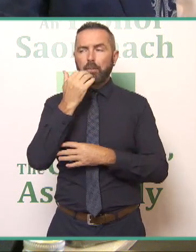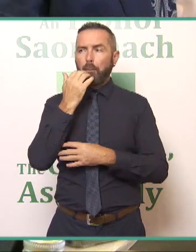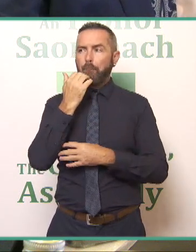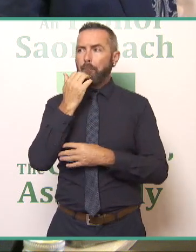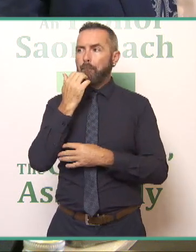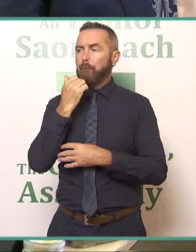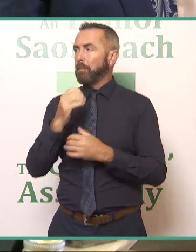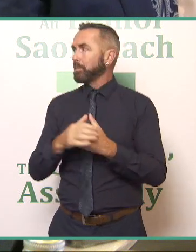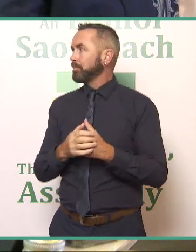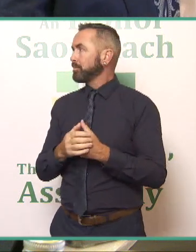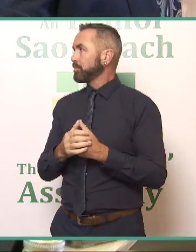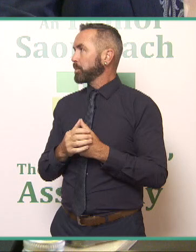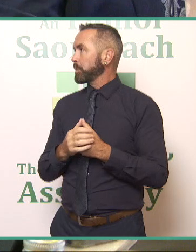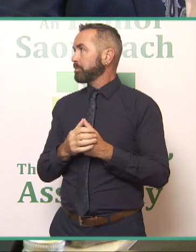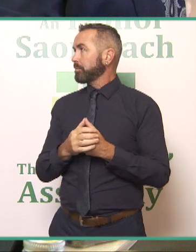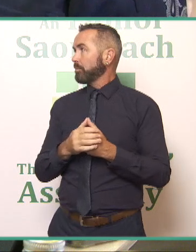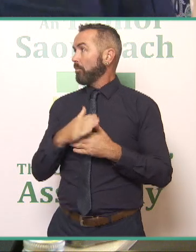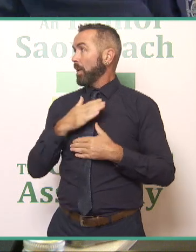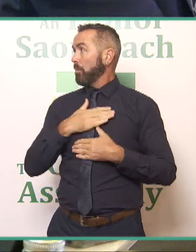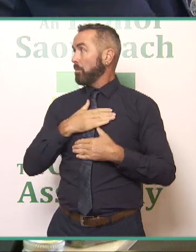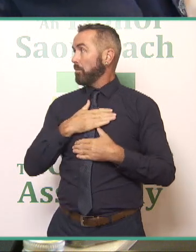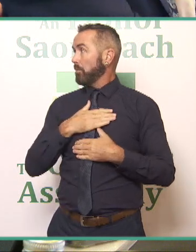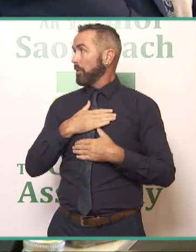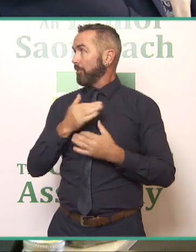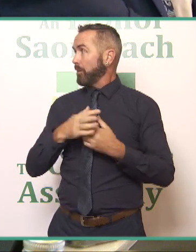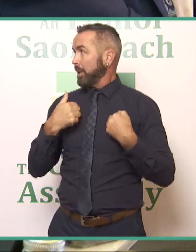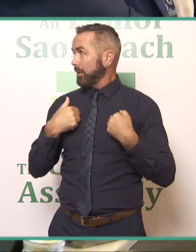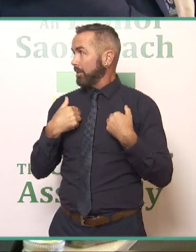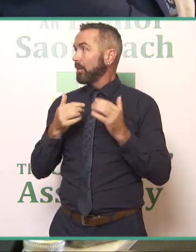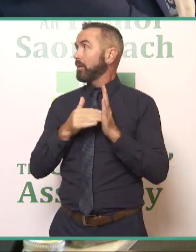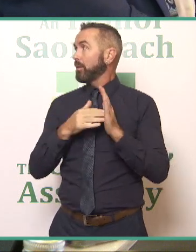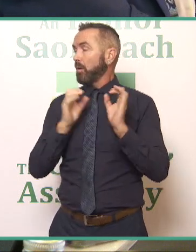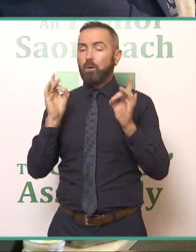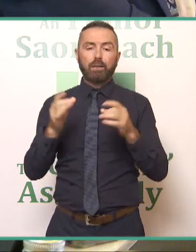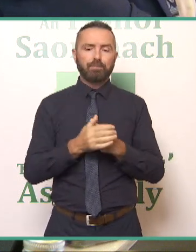So this microphone very good. So quilting nature the